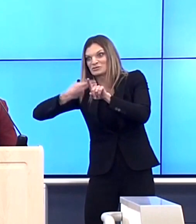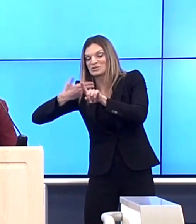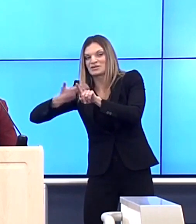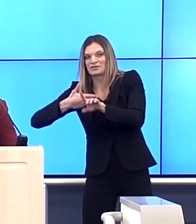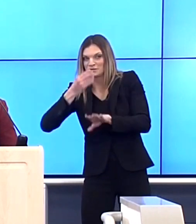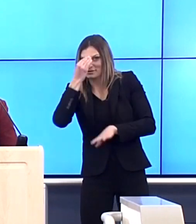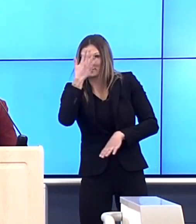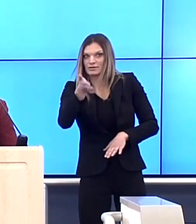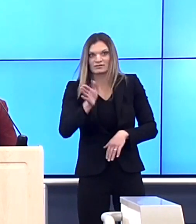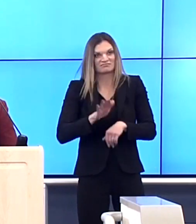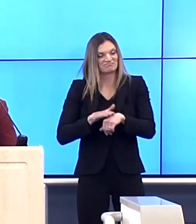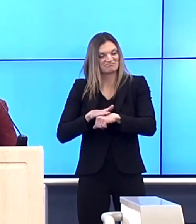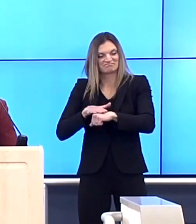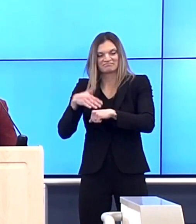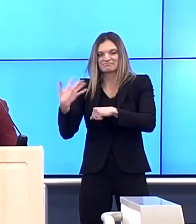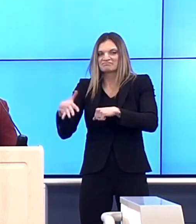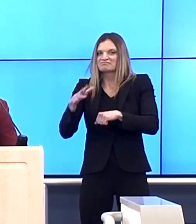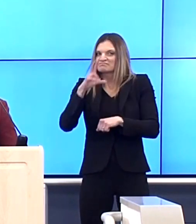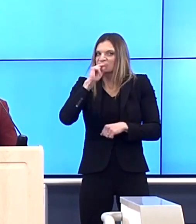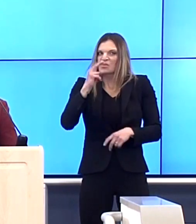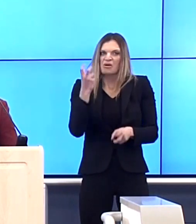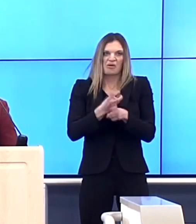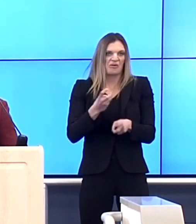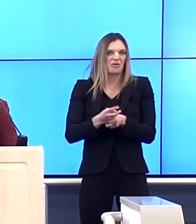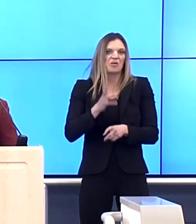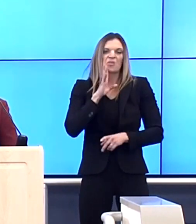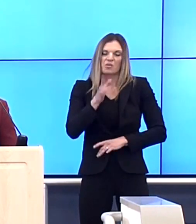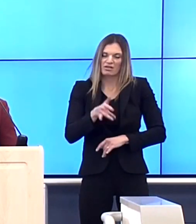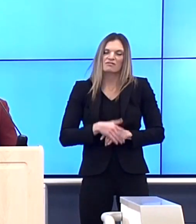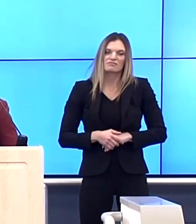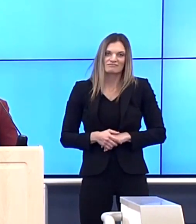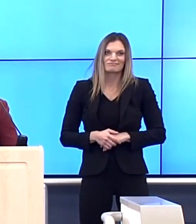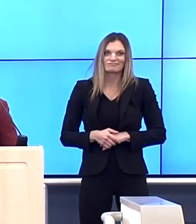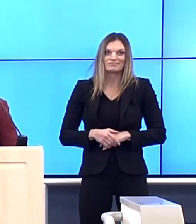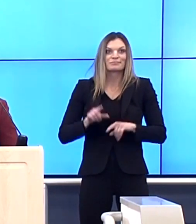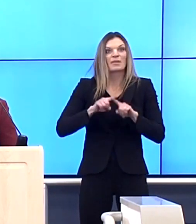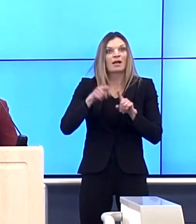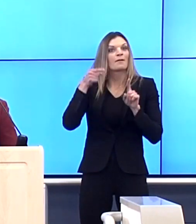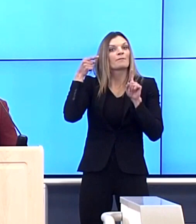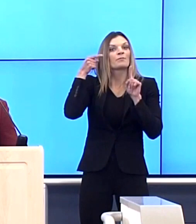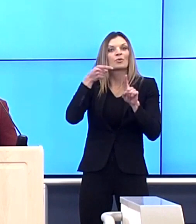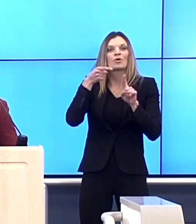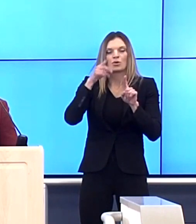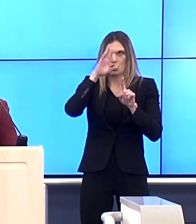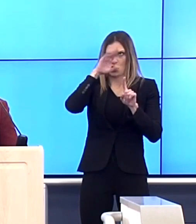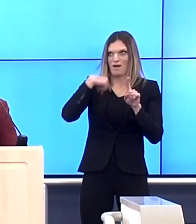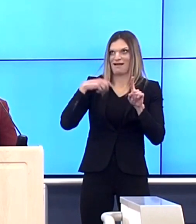AS THE GOVERNOR SAID, THE NEXT FEW MONTHS ARE GOING BE HARD. FEW MONTHS ARE GOING BE HARD. BUT EVERYONE JUST NEEDS TO FOCUS BUT EVERYONE JUST NEEDS TO FOCUS ON WHAT THEY CAN DO.